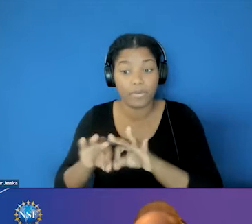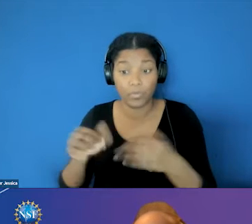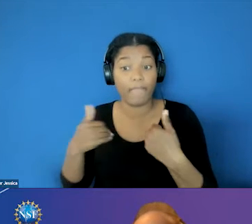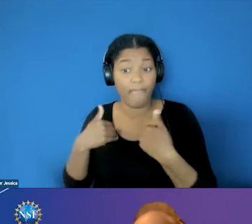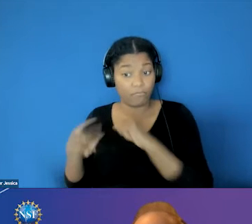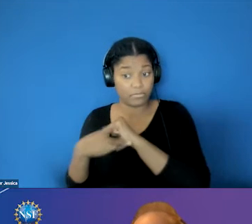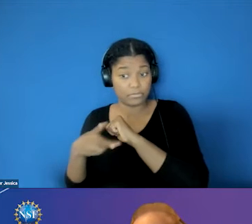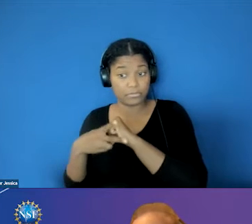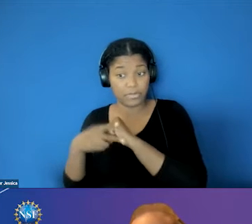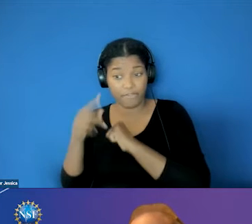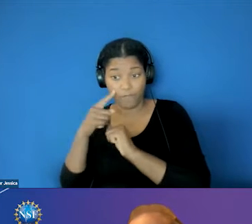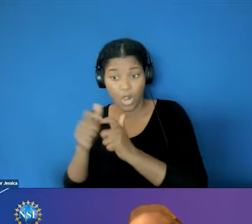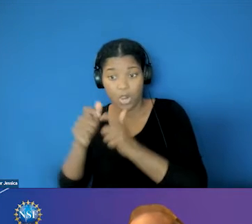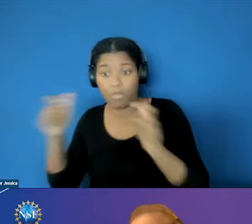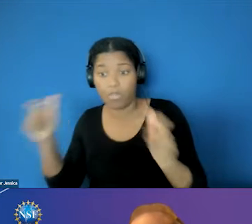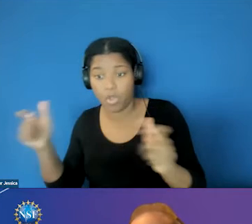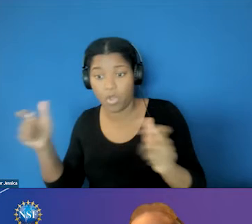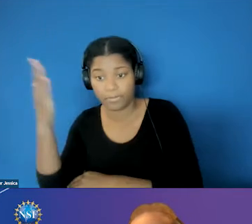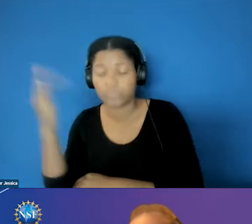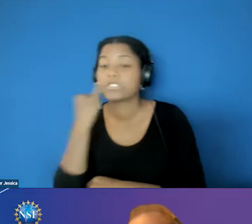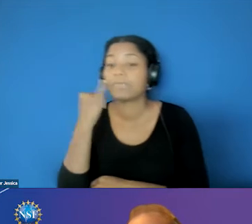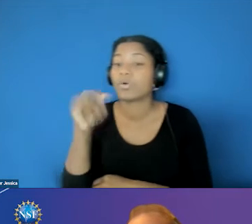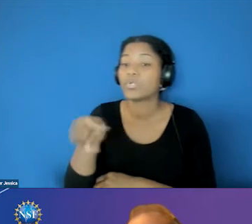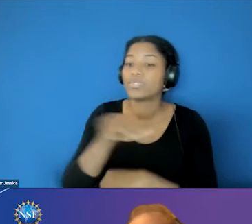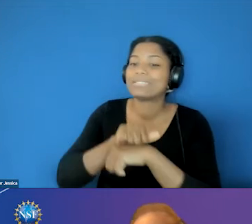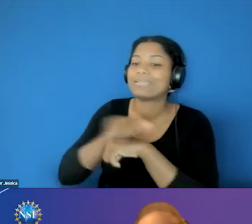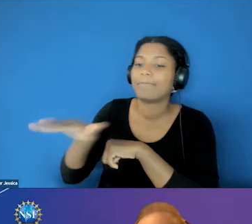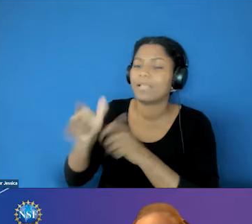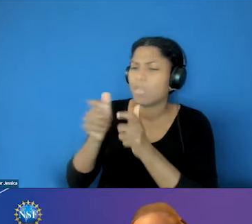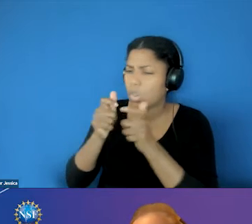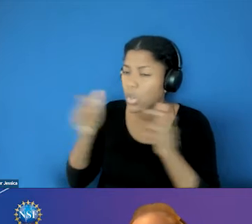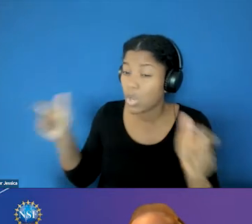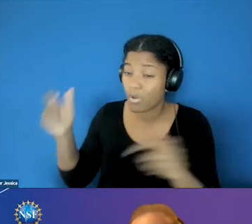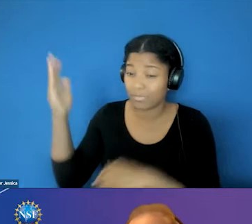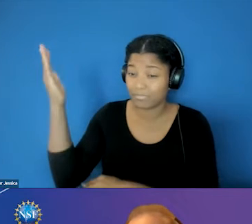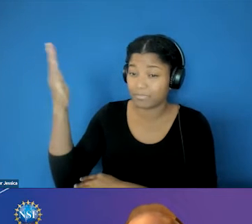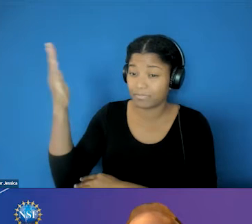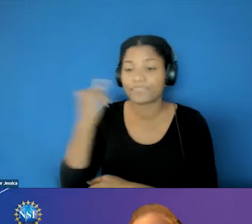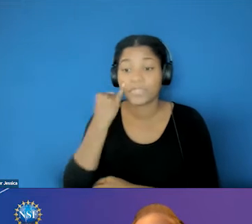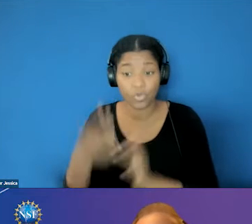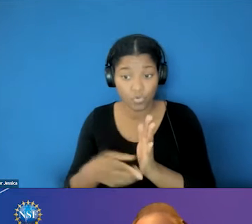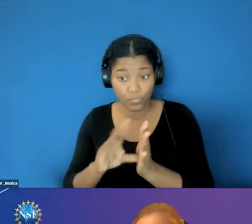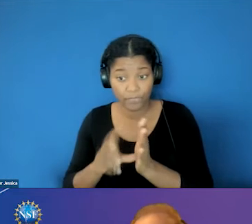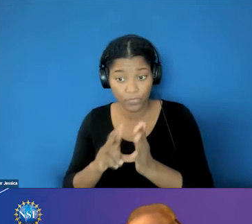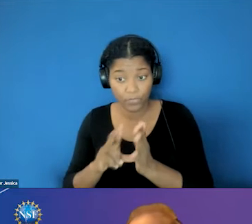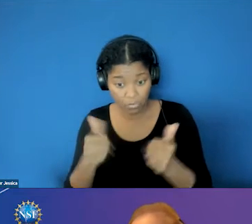So, if you submit a large proposal there is a good chance, if it reviews well, that it will get funded.